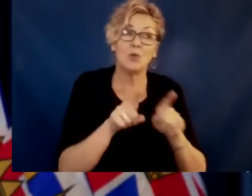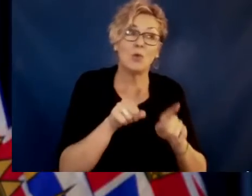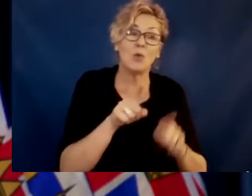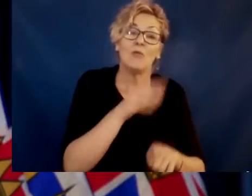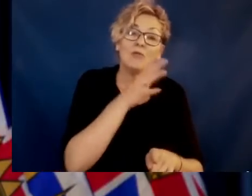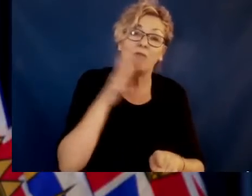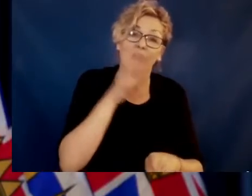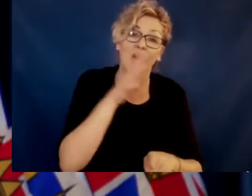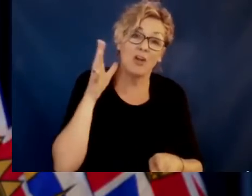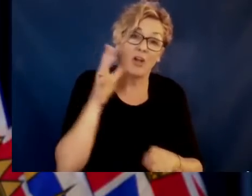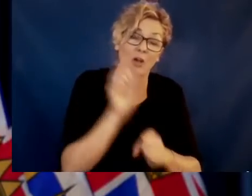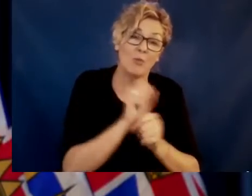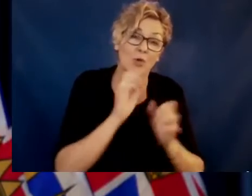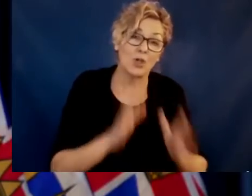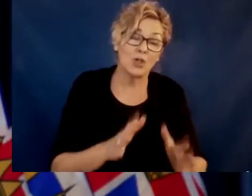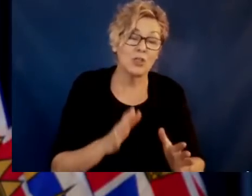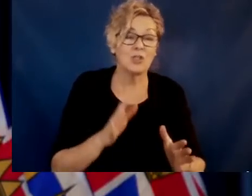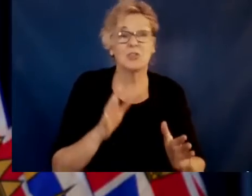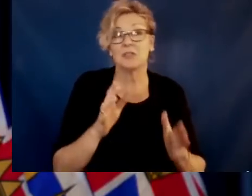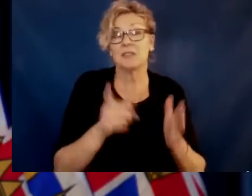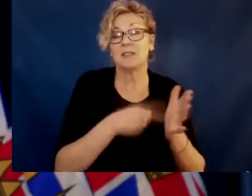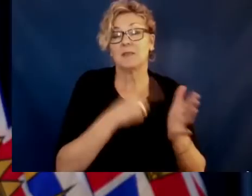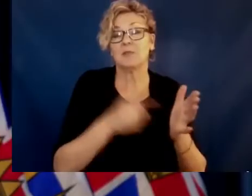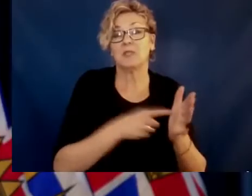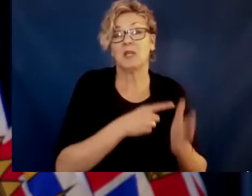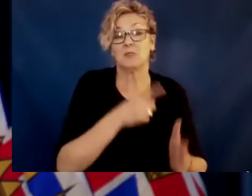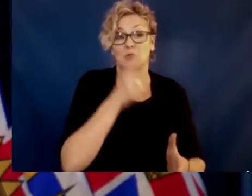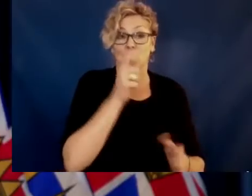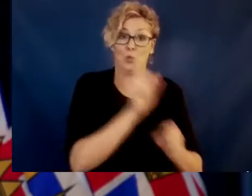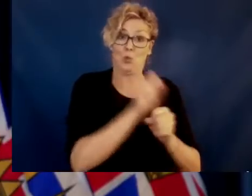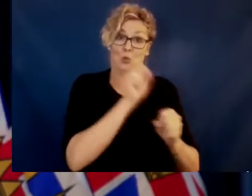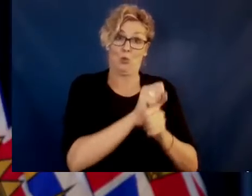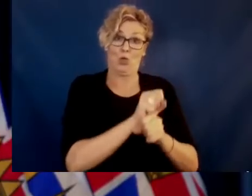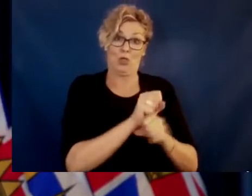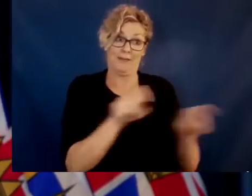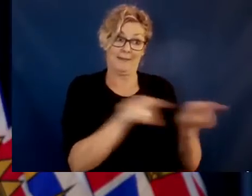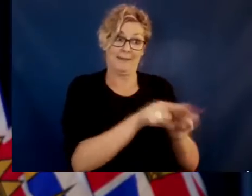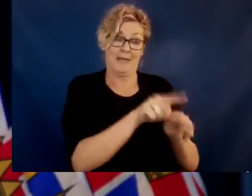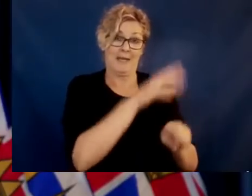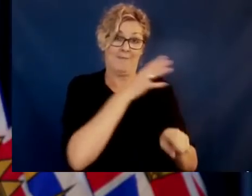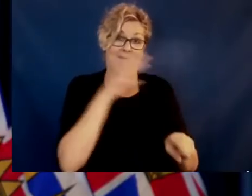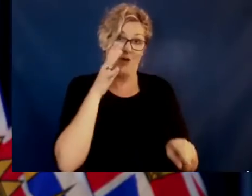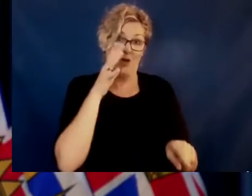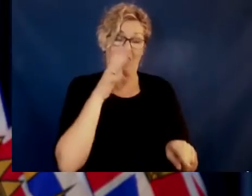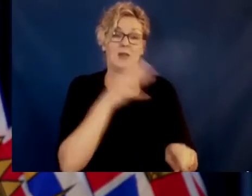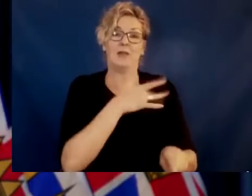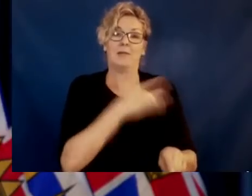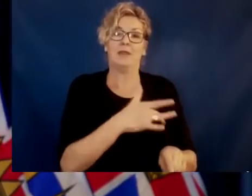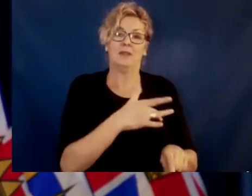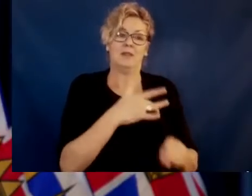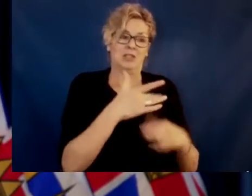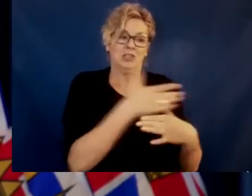plant, the large congress gat settings, truckers, other essential services, are people who live or work